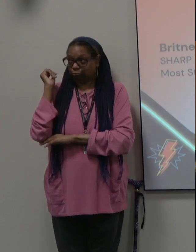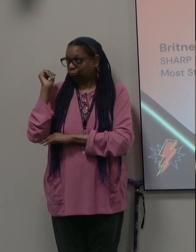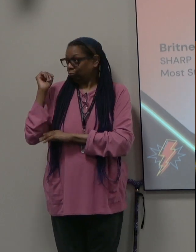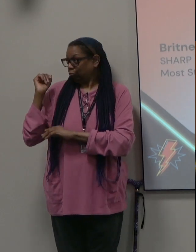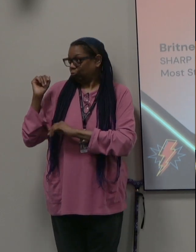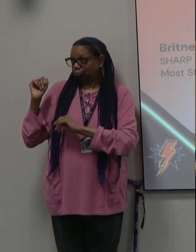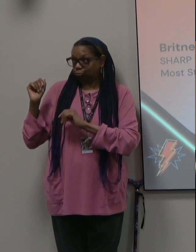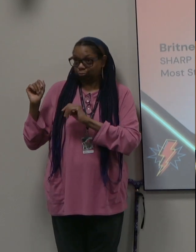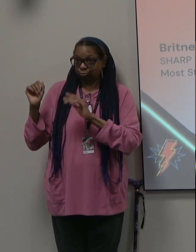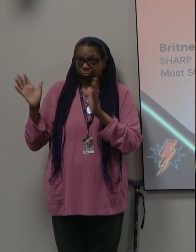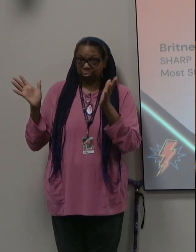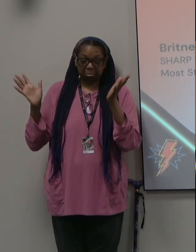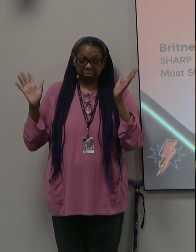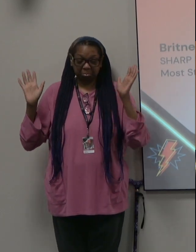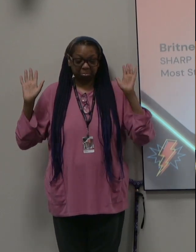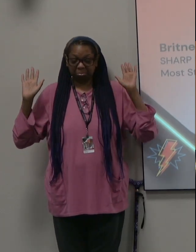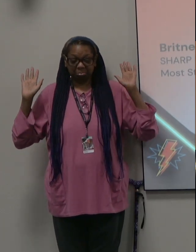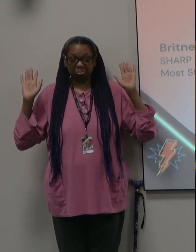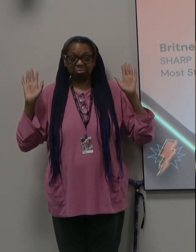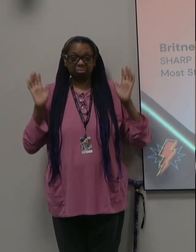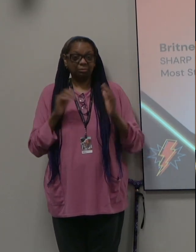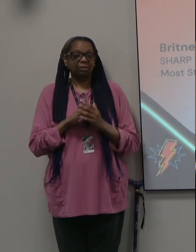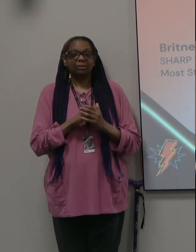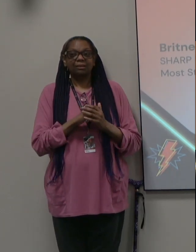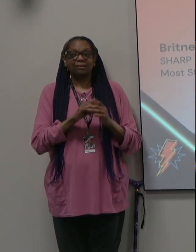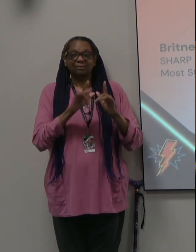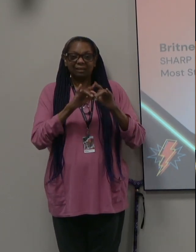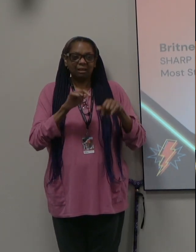everyone paying attention, and I was shocked.